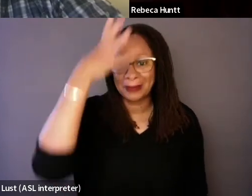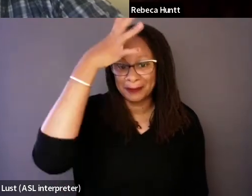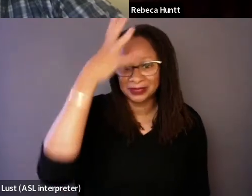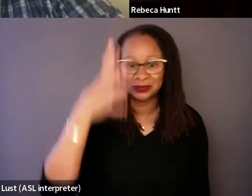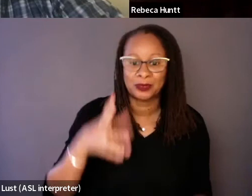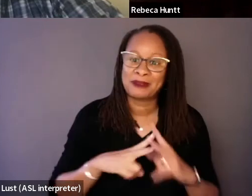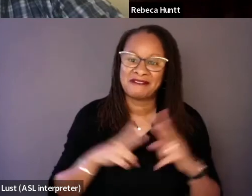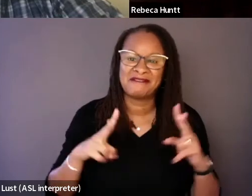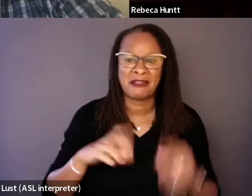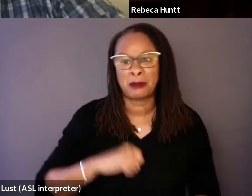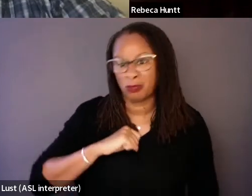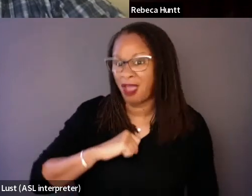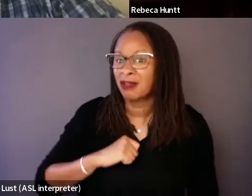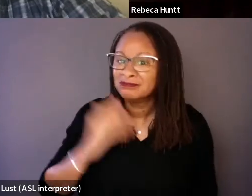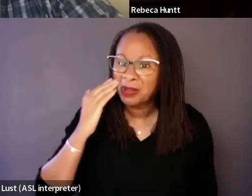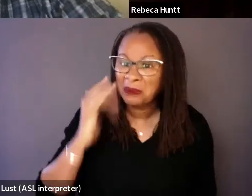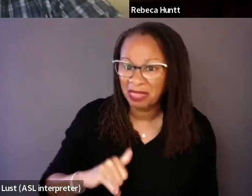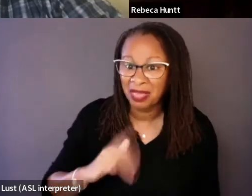incredibly proud of me, and they were.